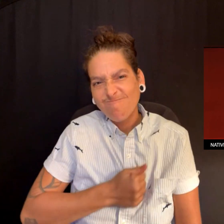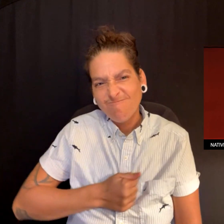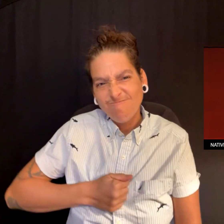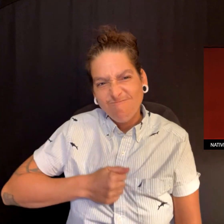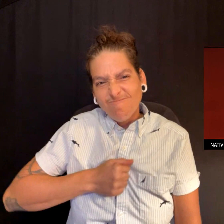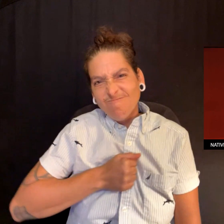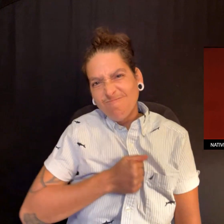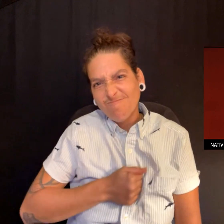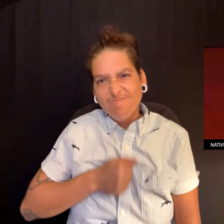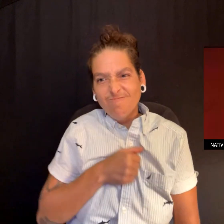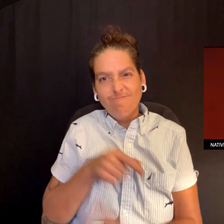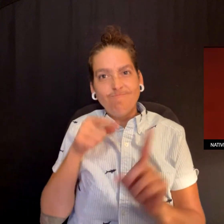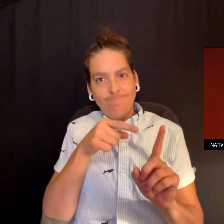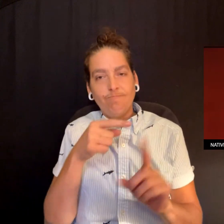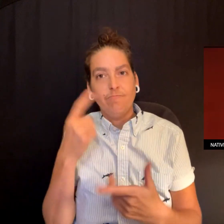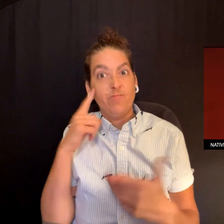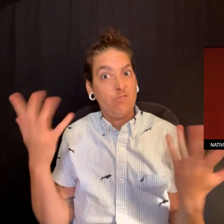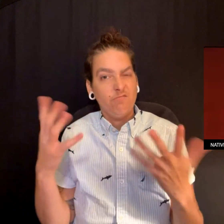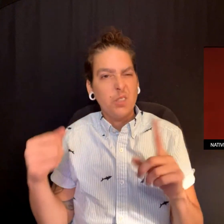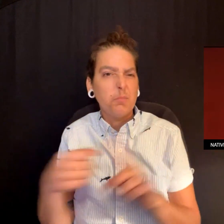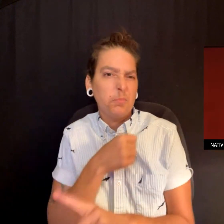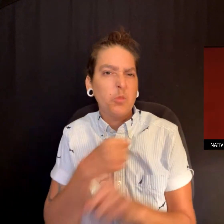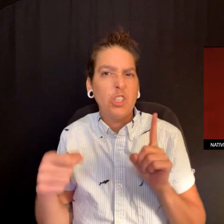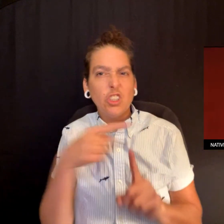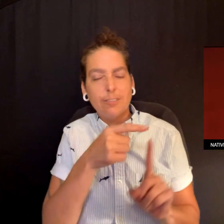an apology for the abuse. She suffered